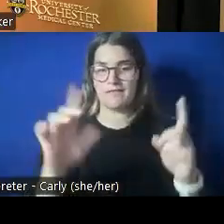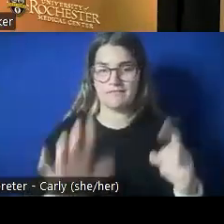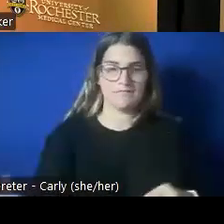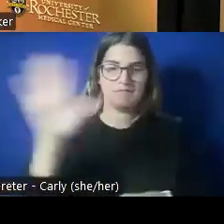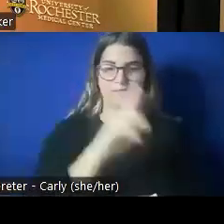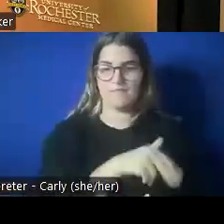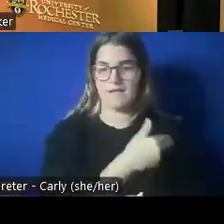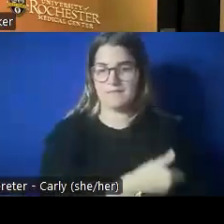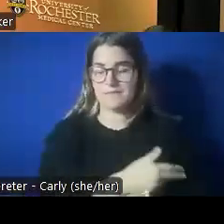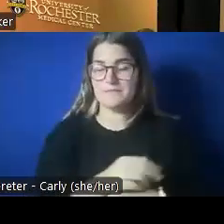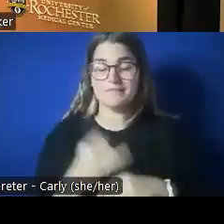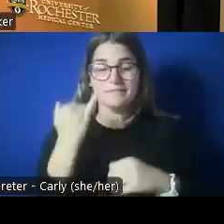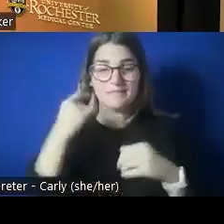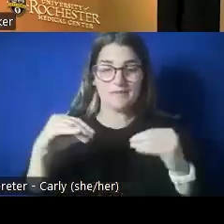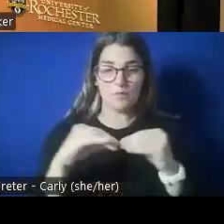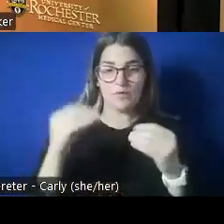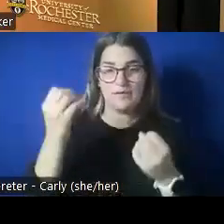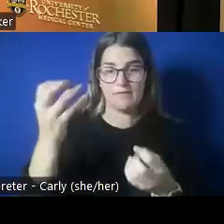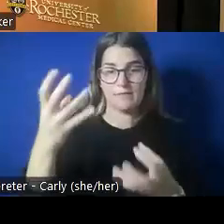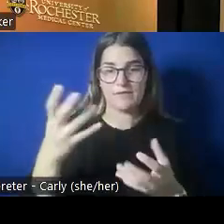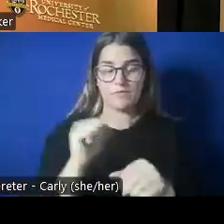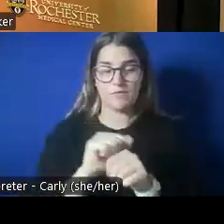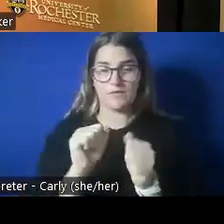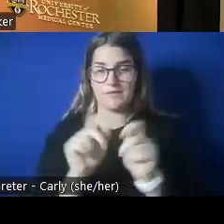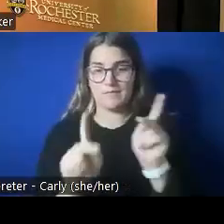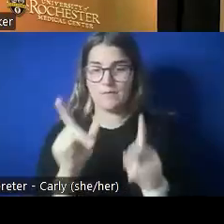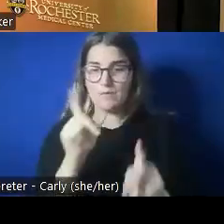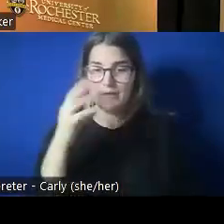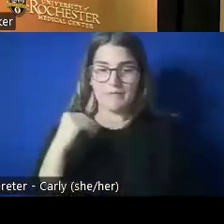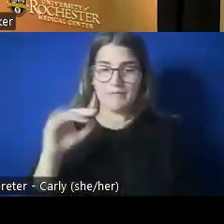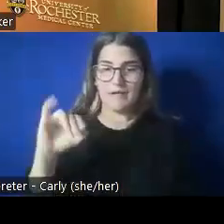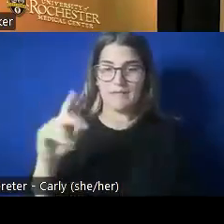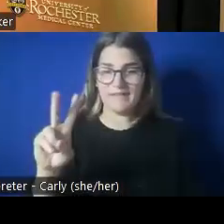if you want more information about working with individuals with ipv we can come talk to your